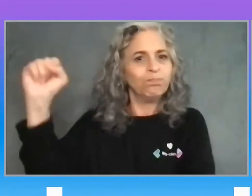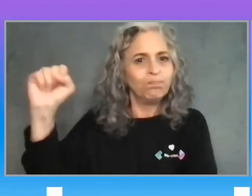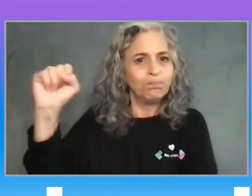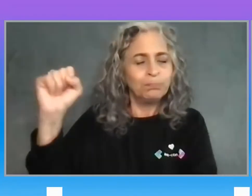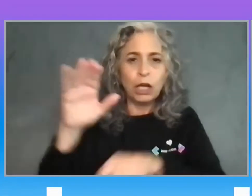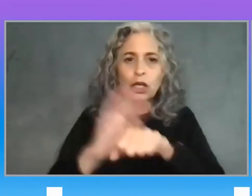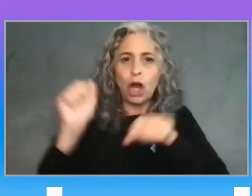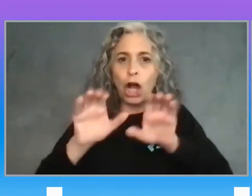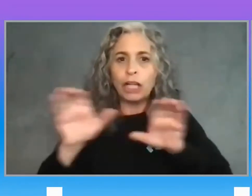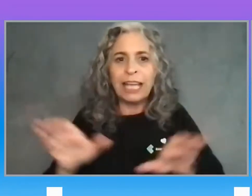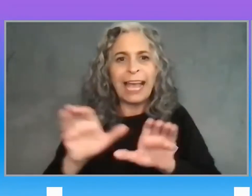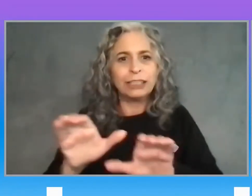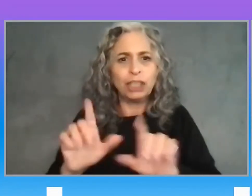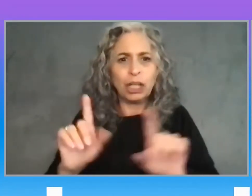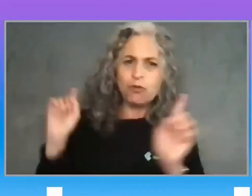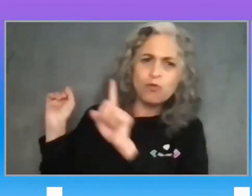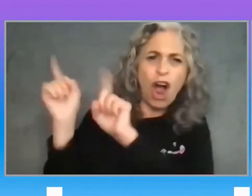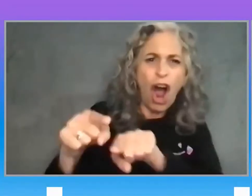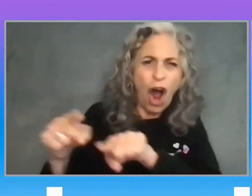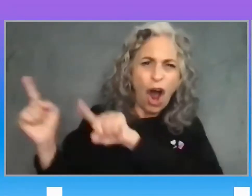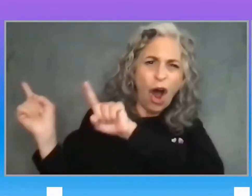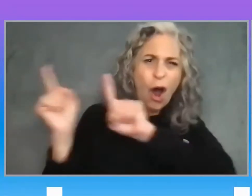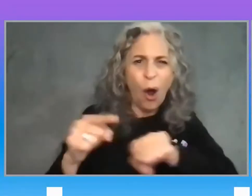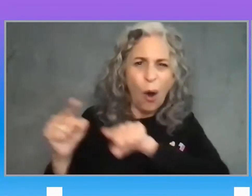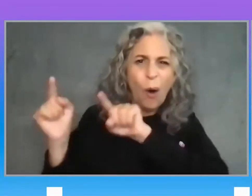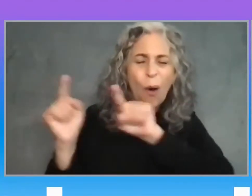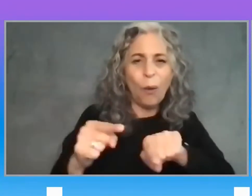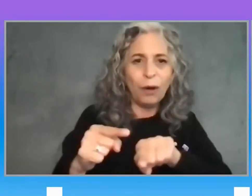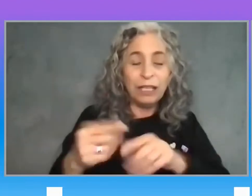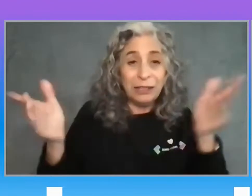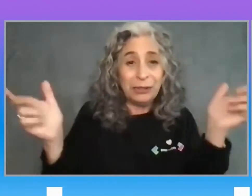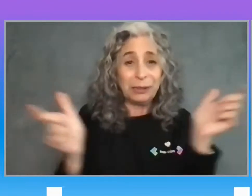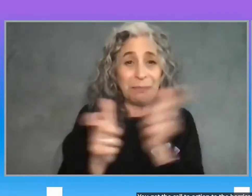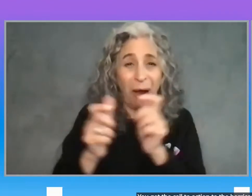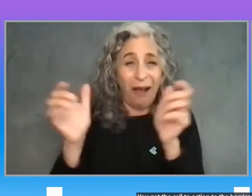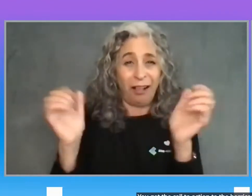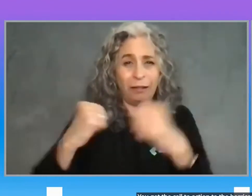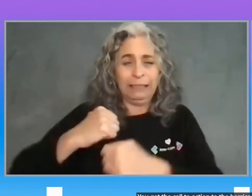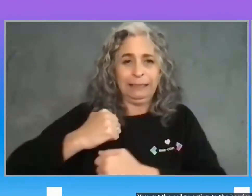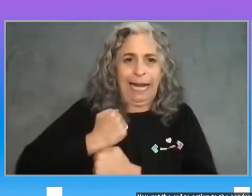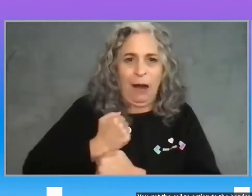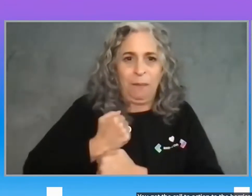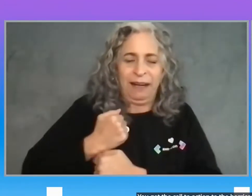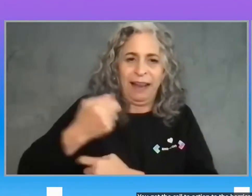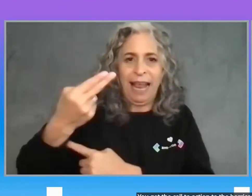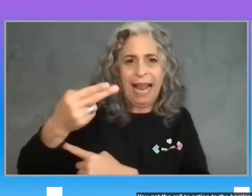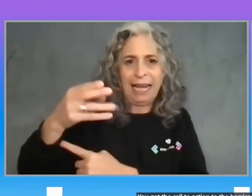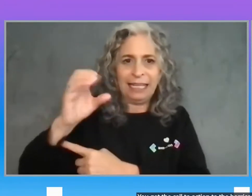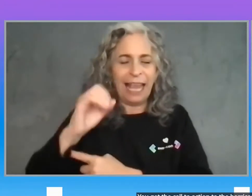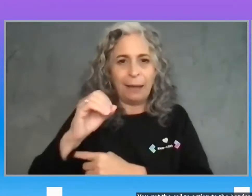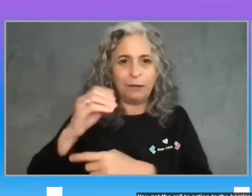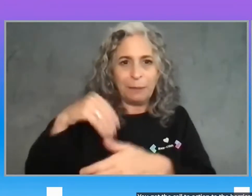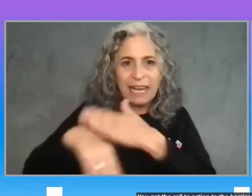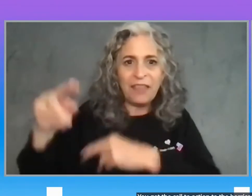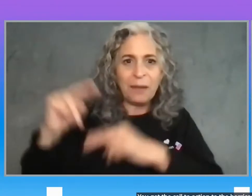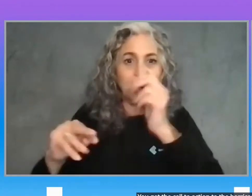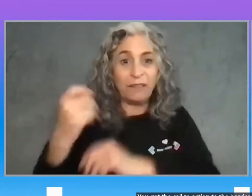You get the call to action to the barricades. Disabled protesters. Small army of the handicapped have occupied this building for